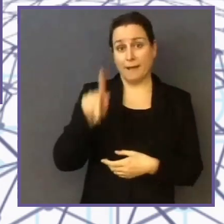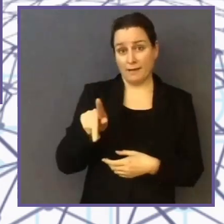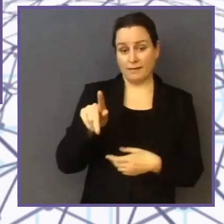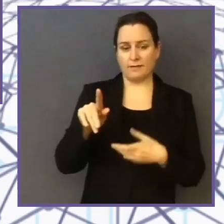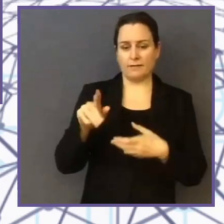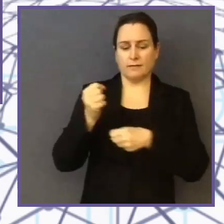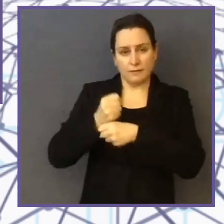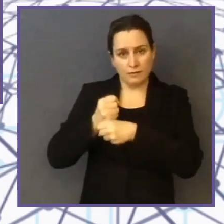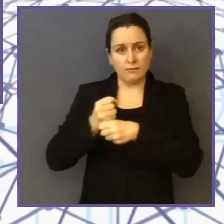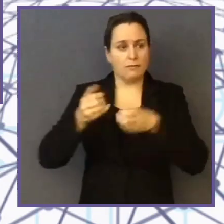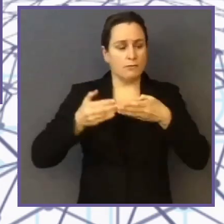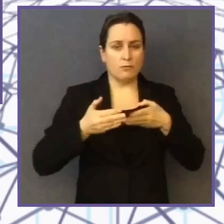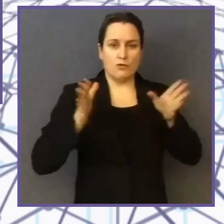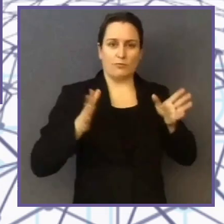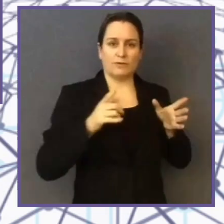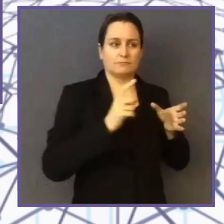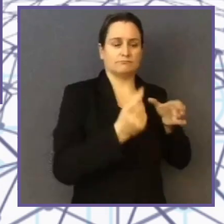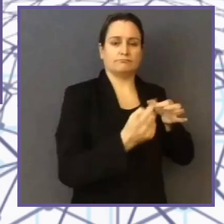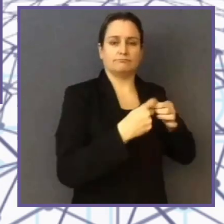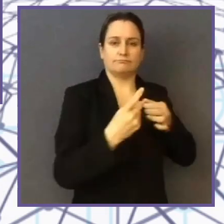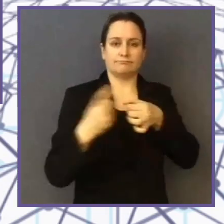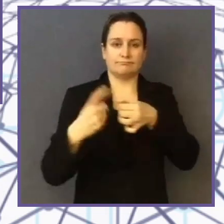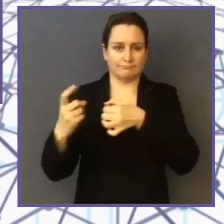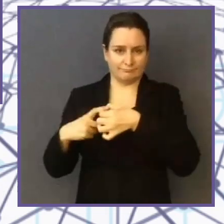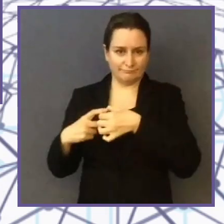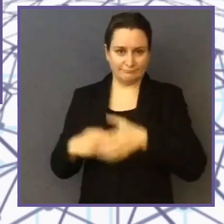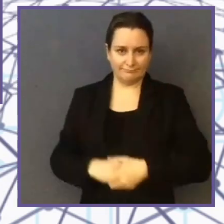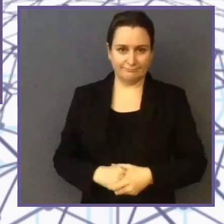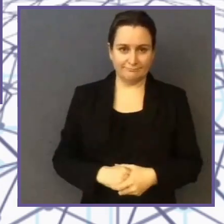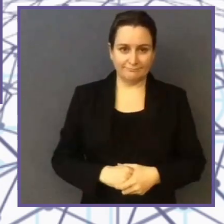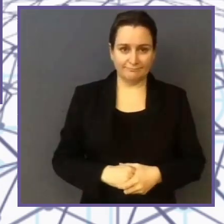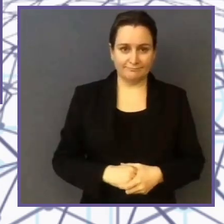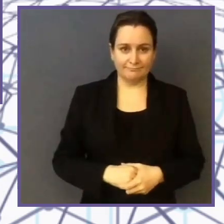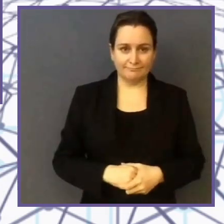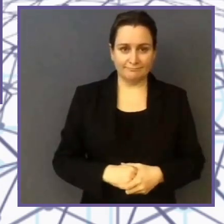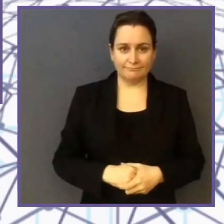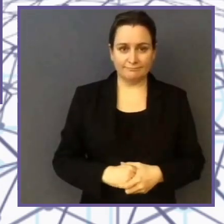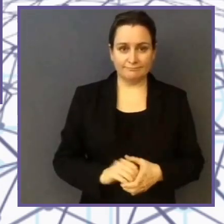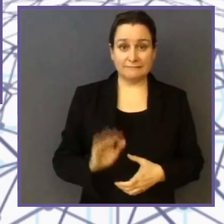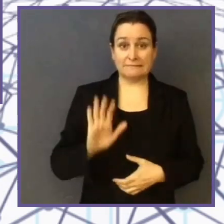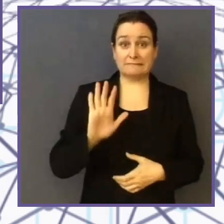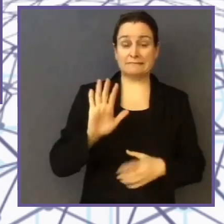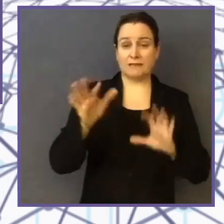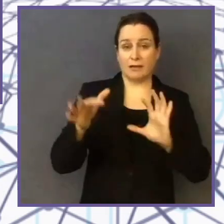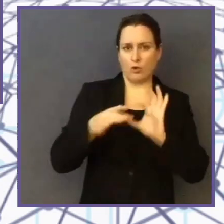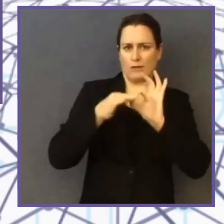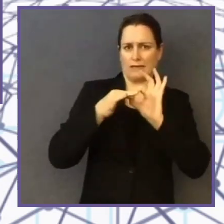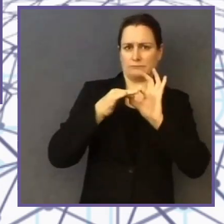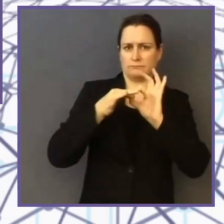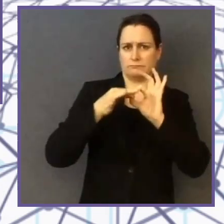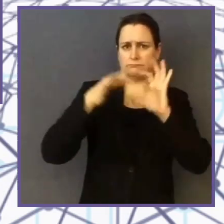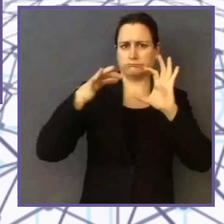Sorry, our connection just got lost. Give me 1 second.